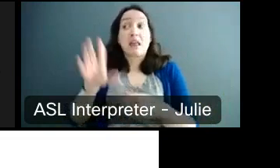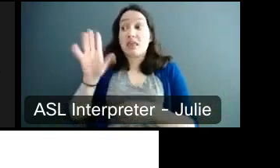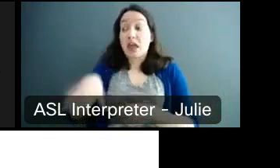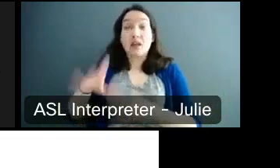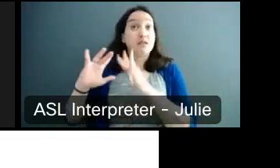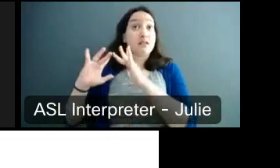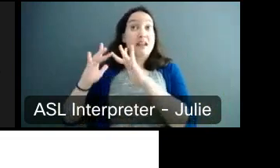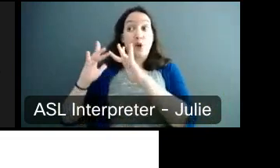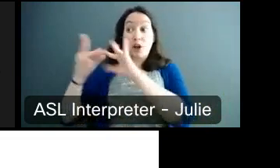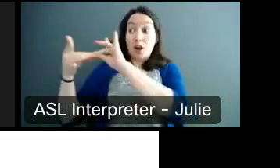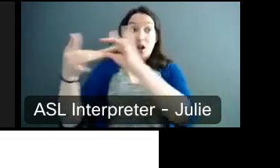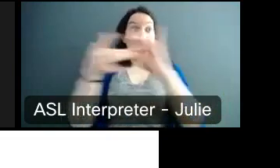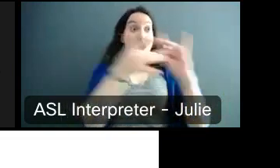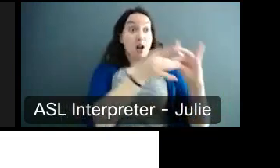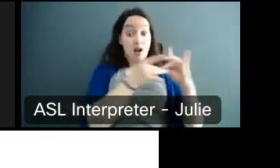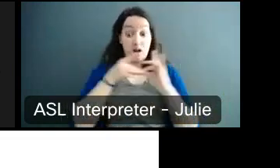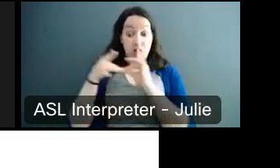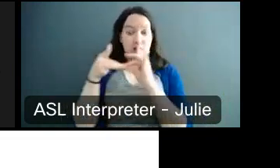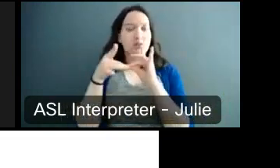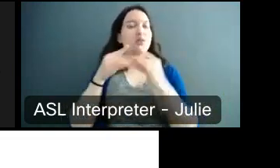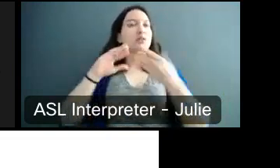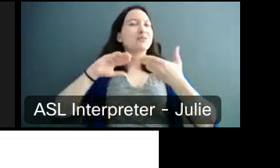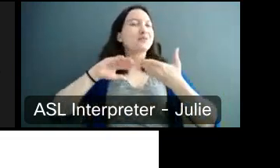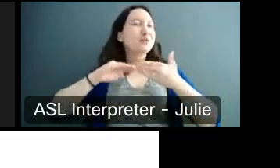Together with the community health.